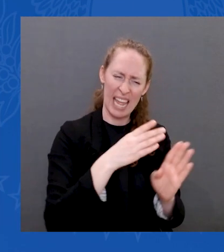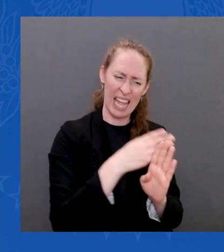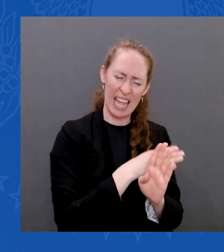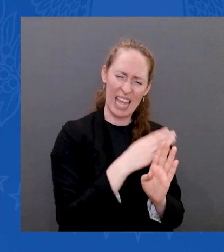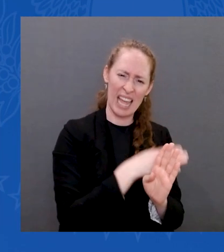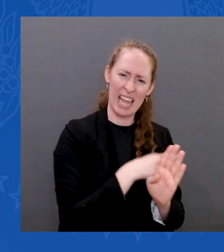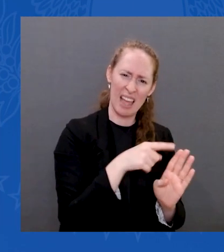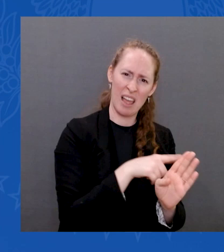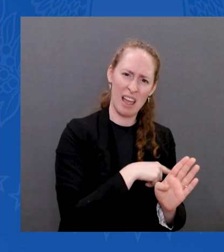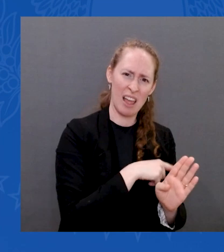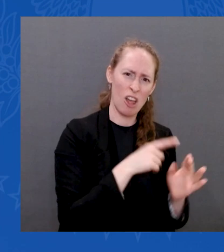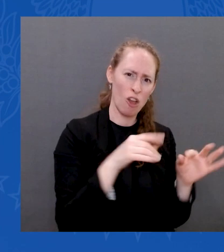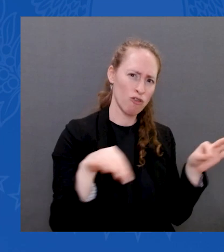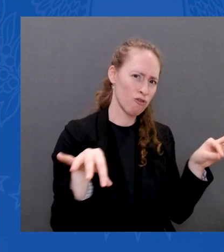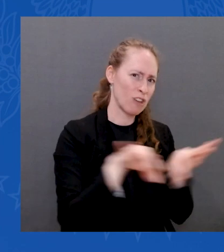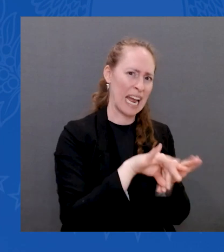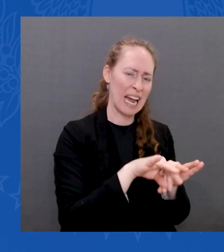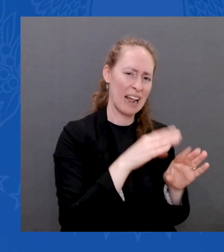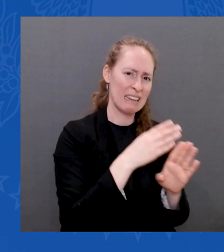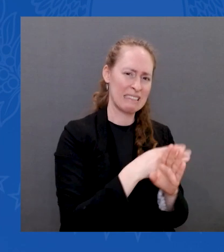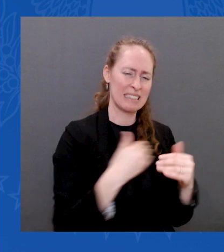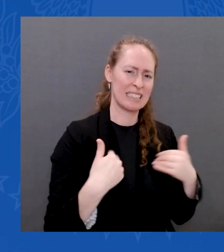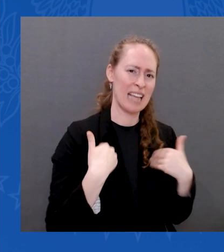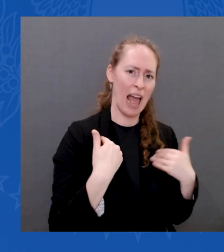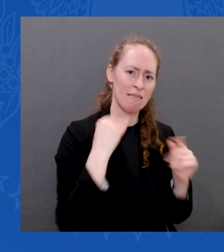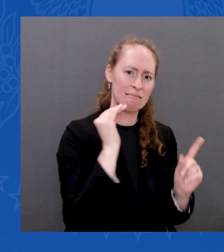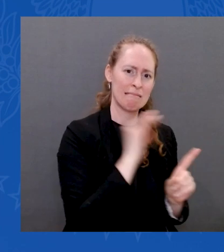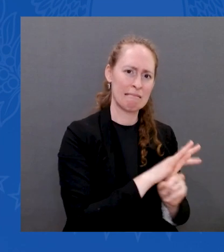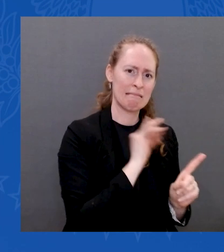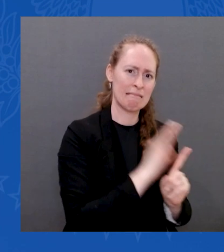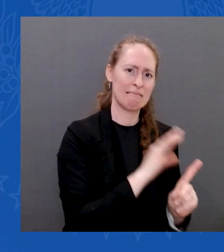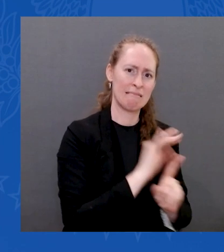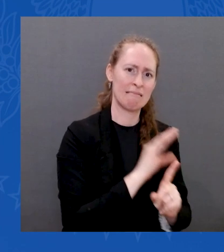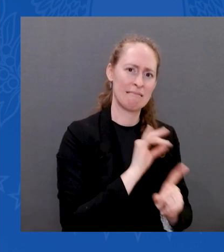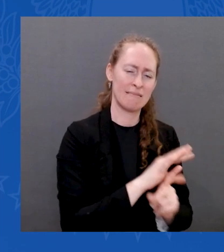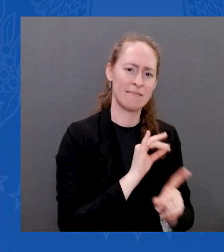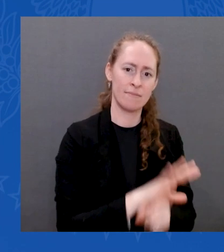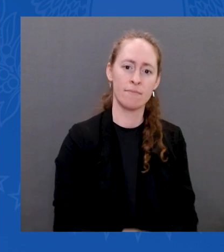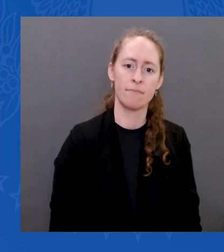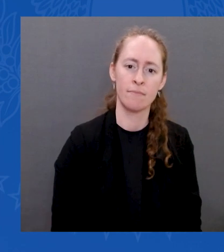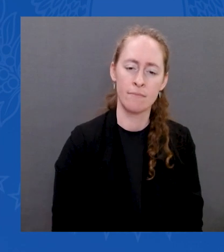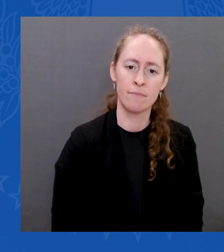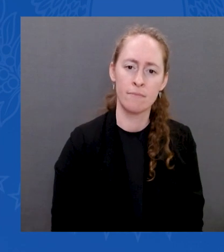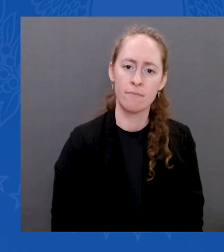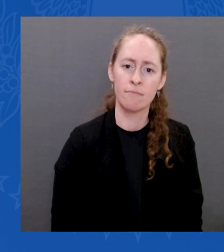And for so -- for that and so much more that you do, you believe in these kids.